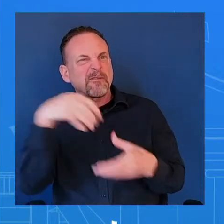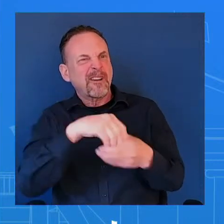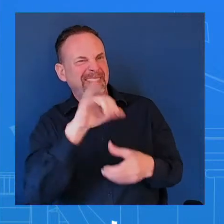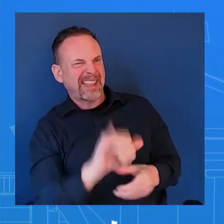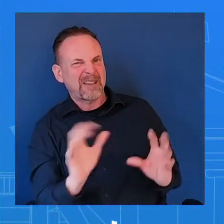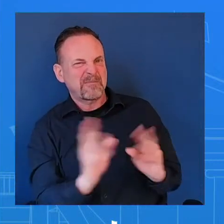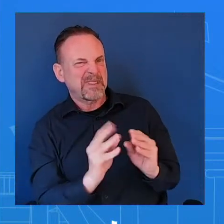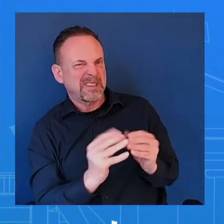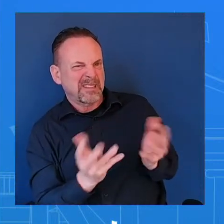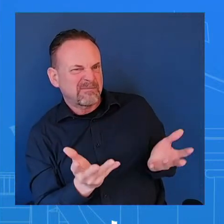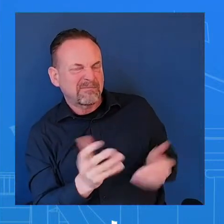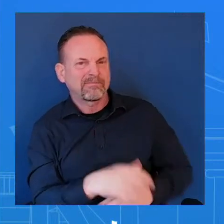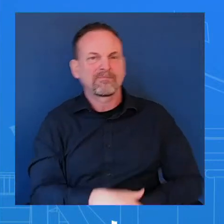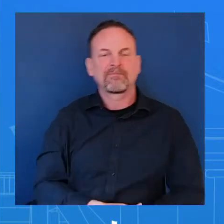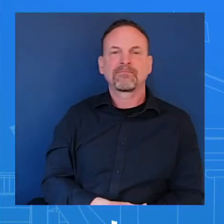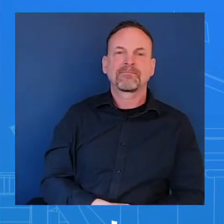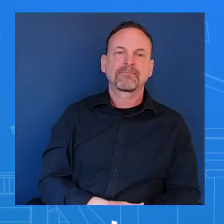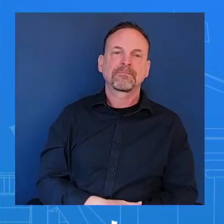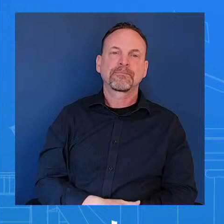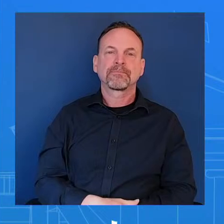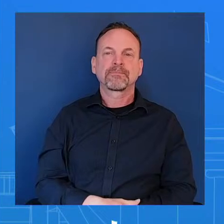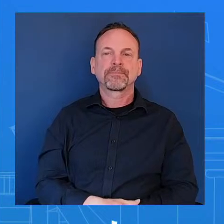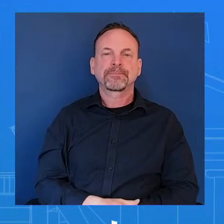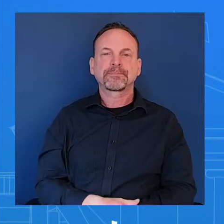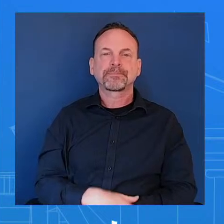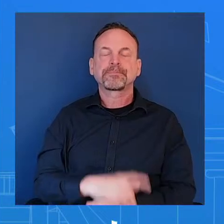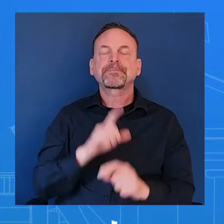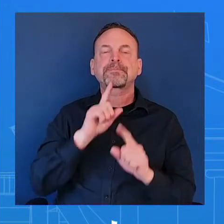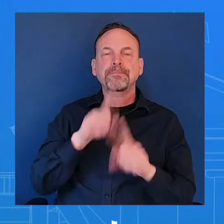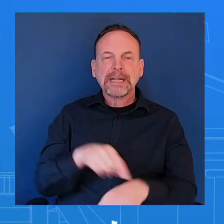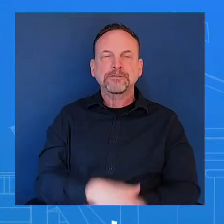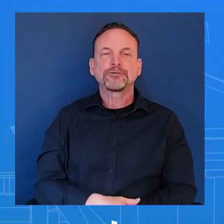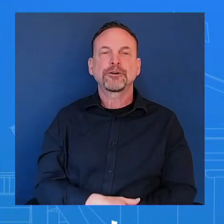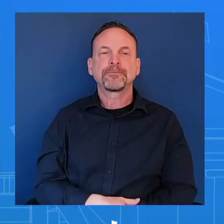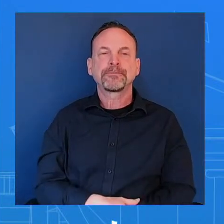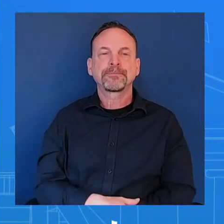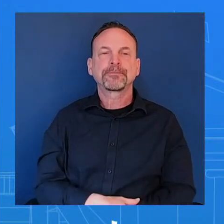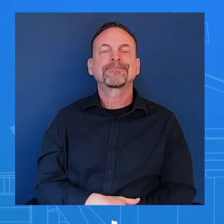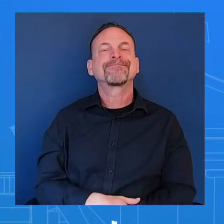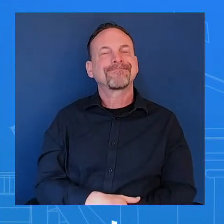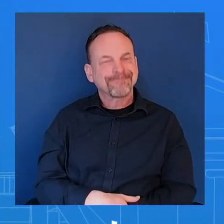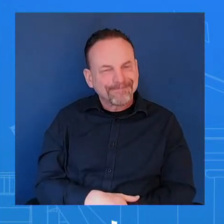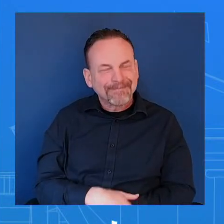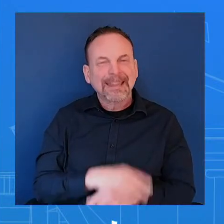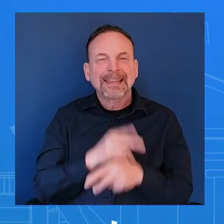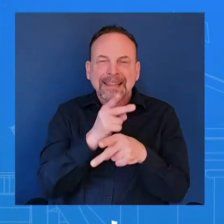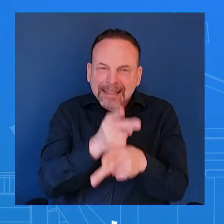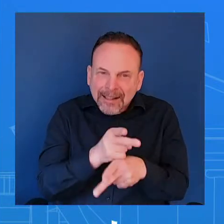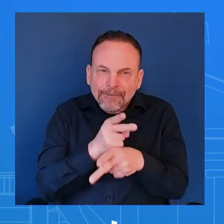want to be careful here. You know, this meeting, again, was decided,